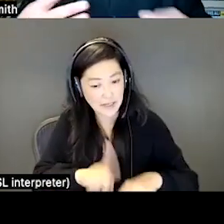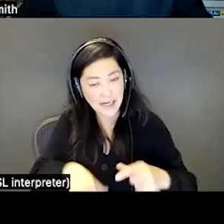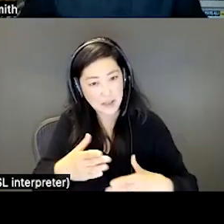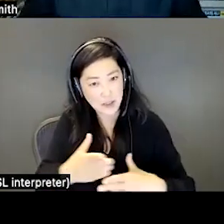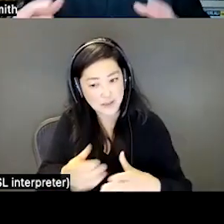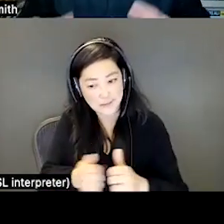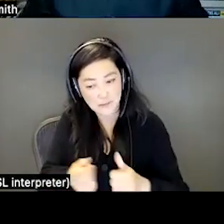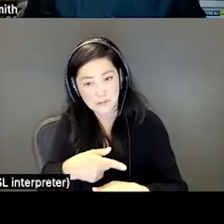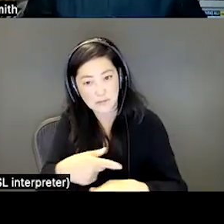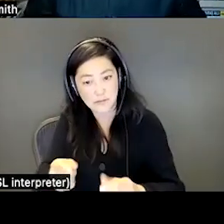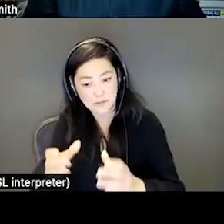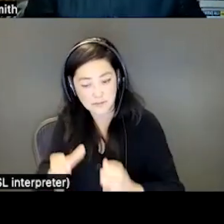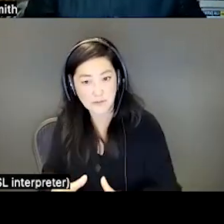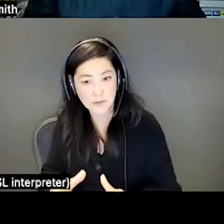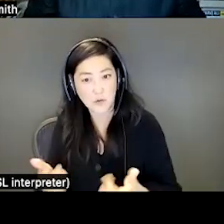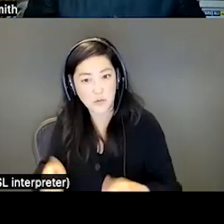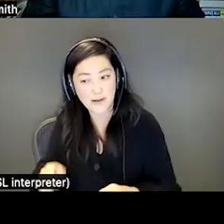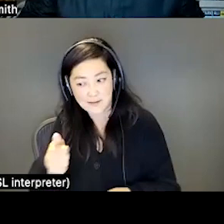We'll go on to show why I think that's really important.